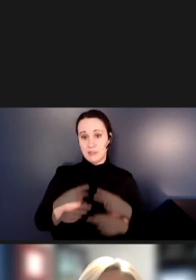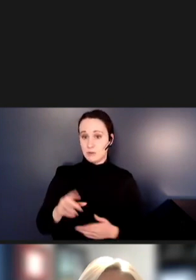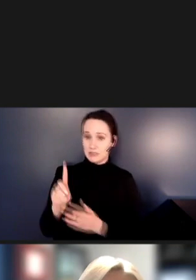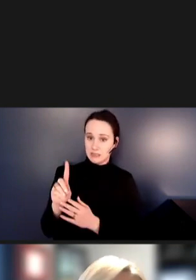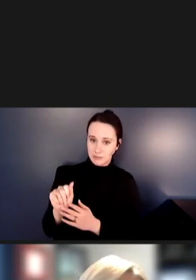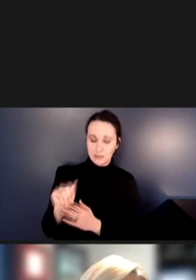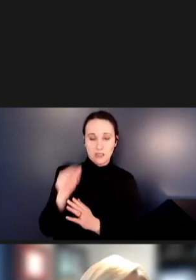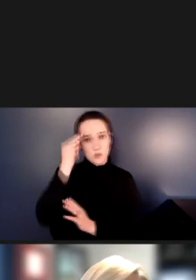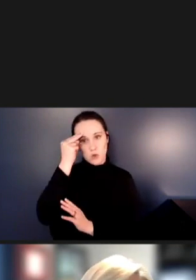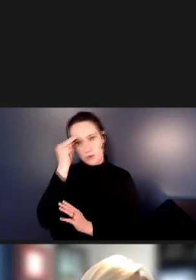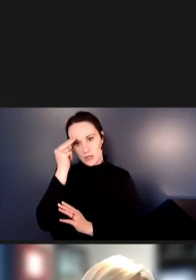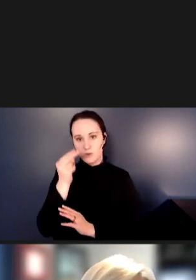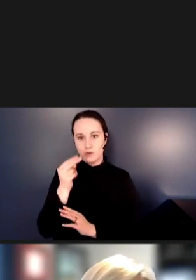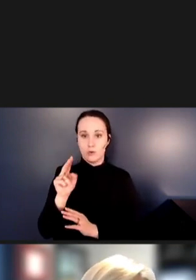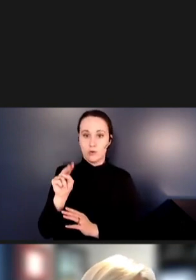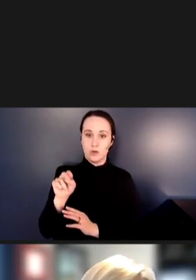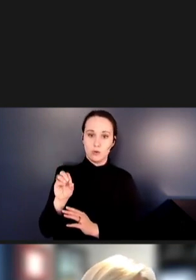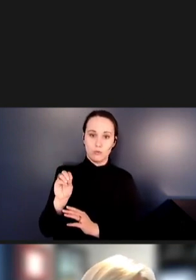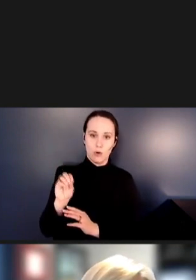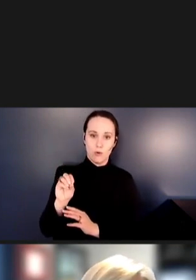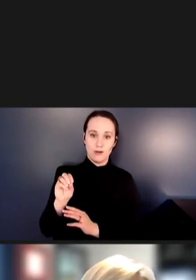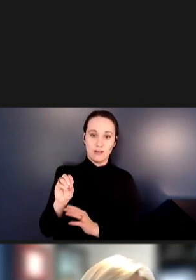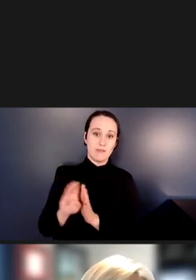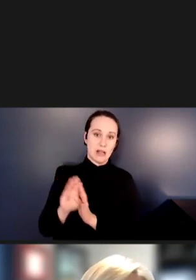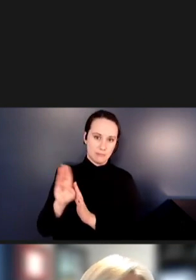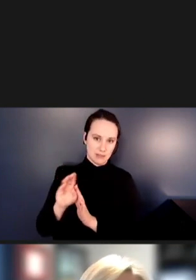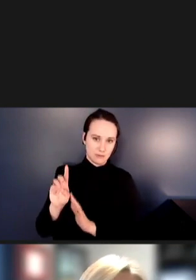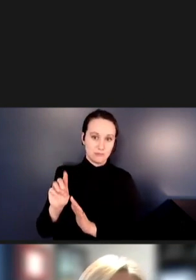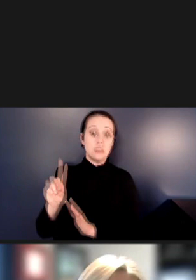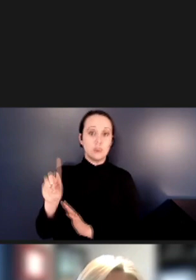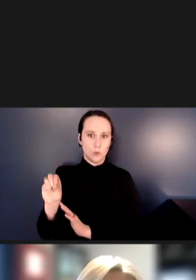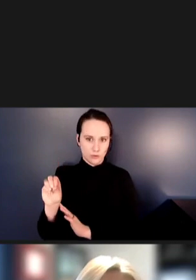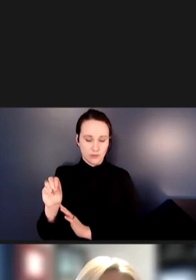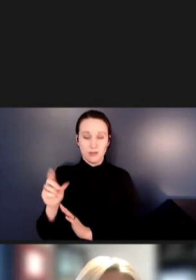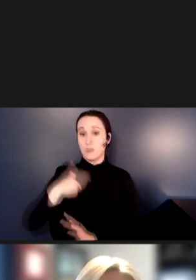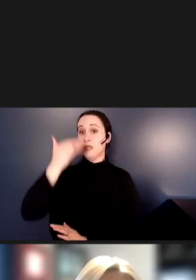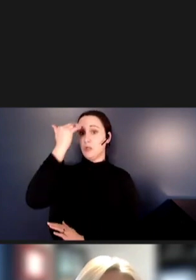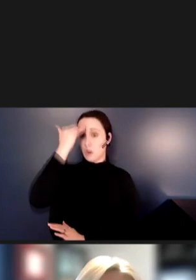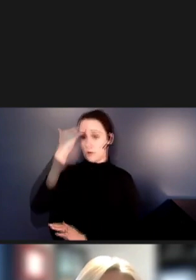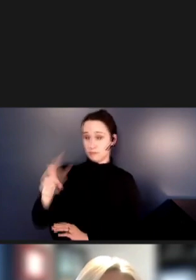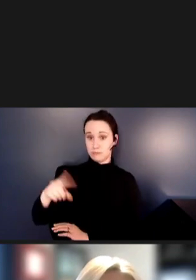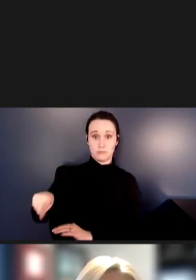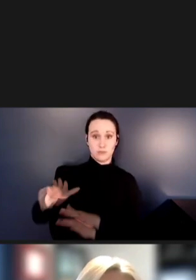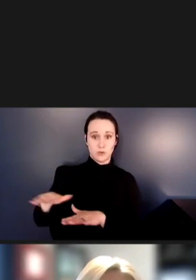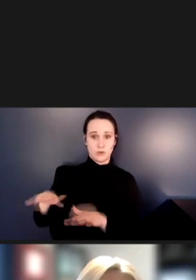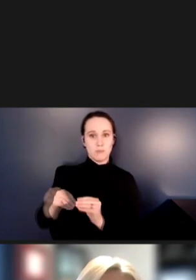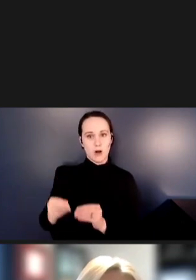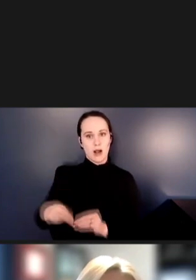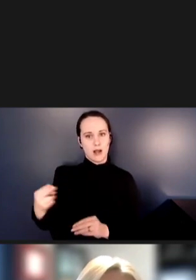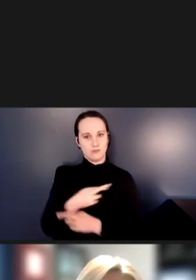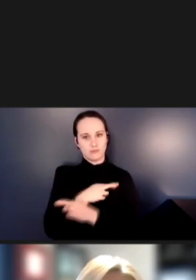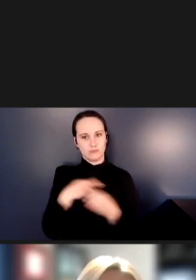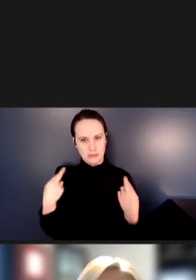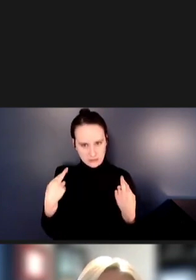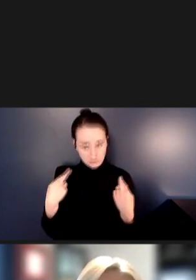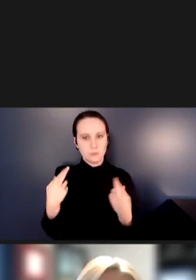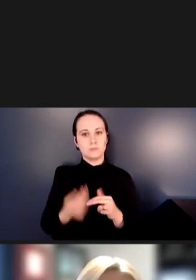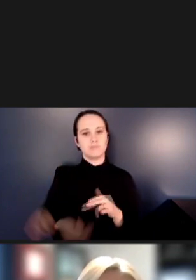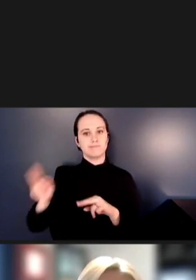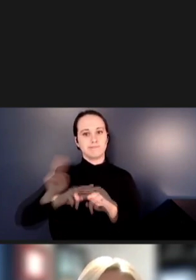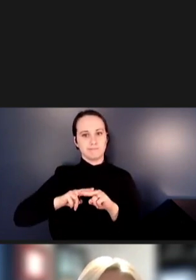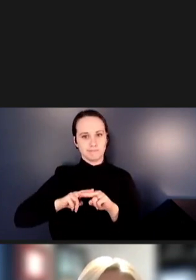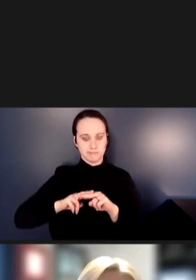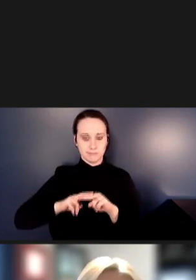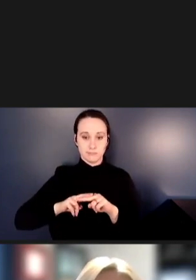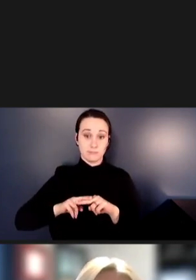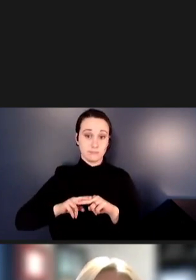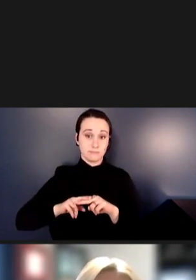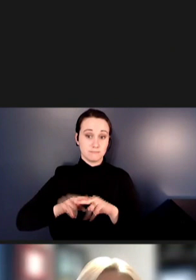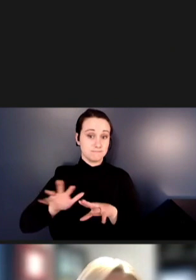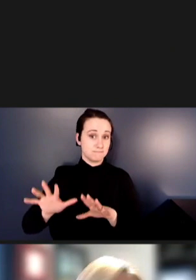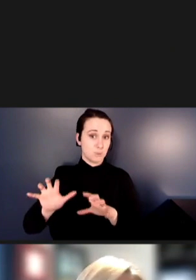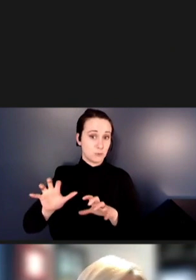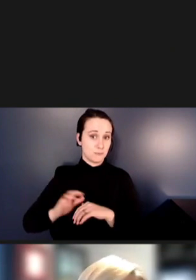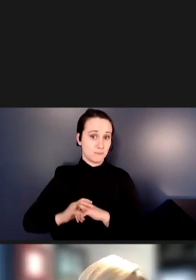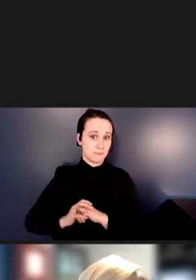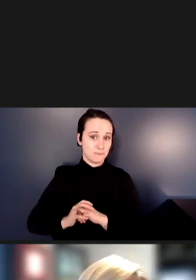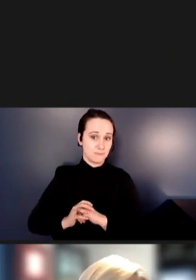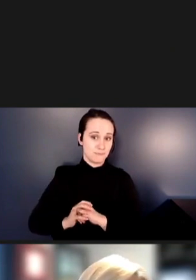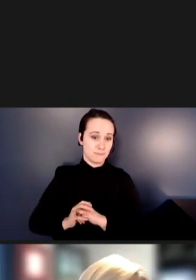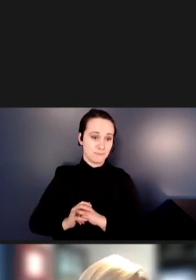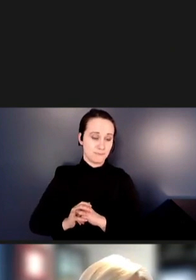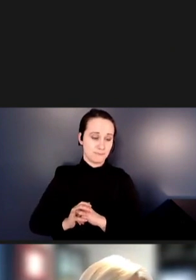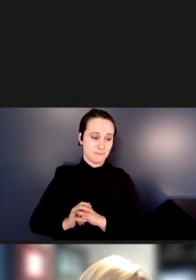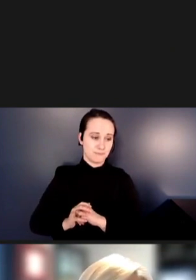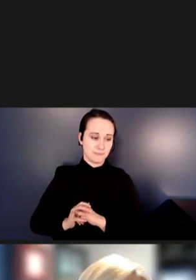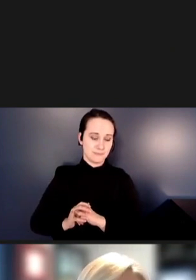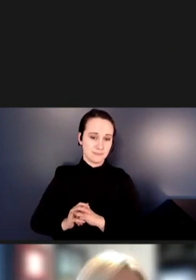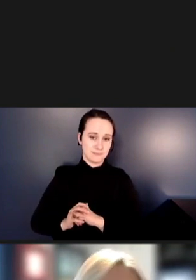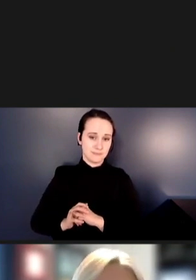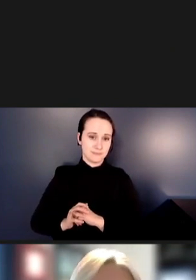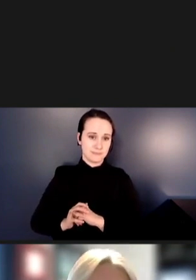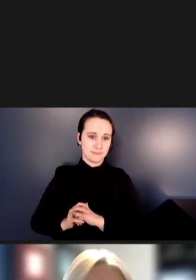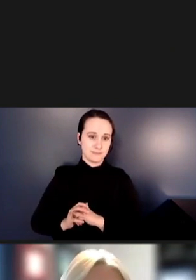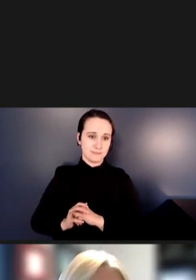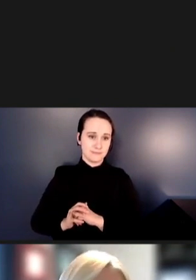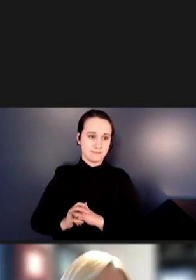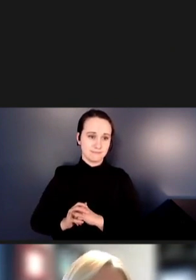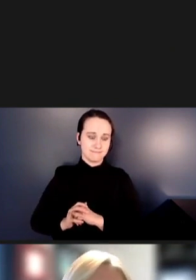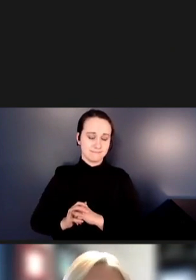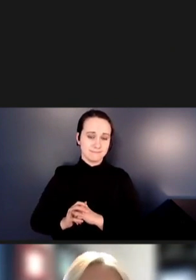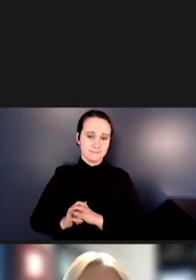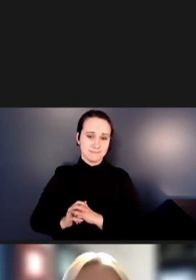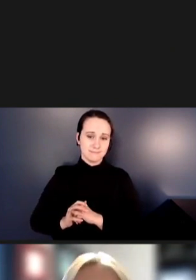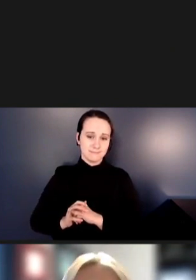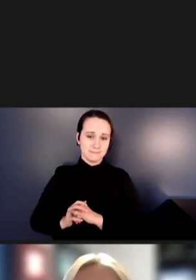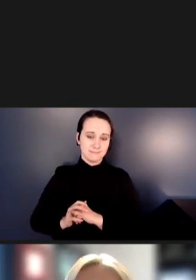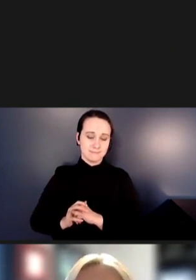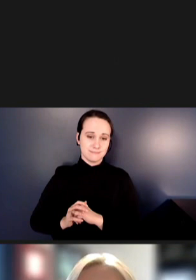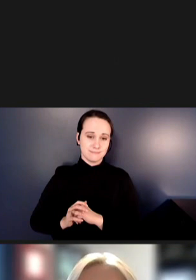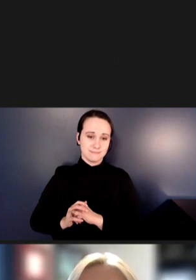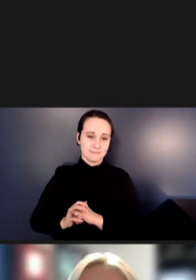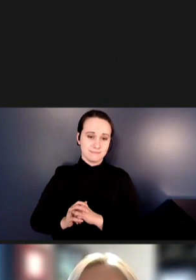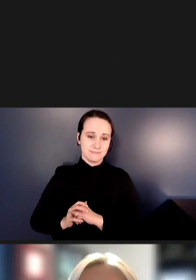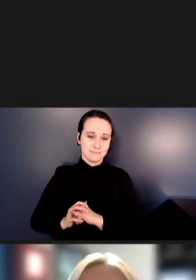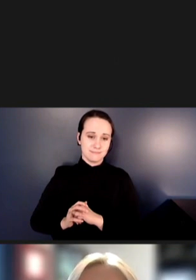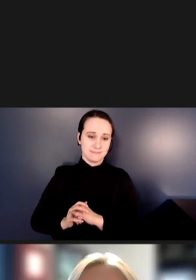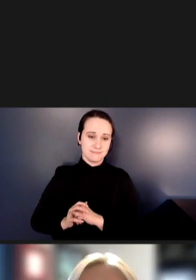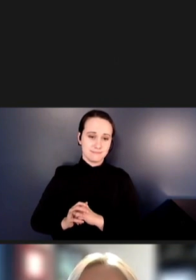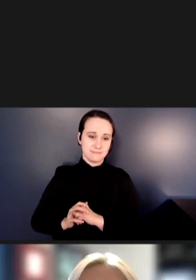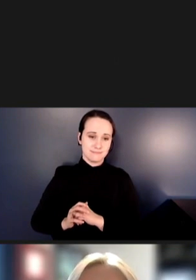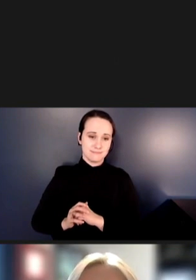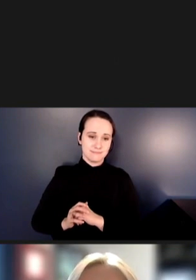or neurodevelopmental disorders. And we know that those children are at higher risk in many